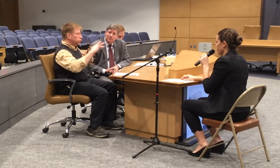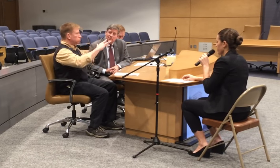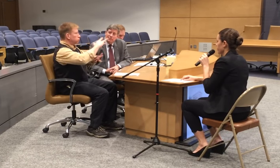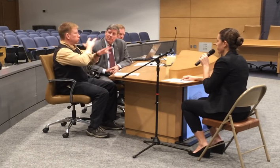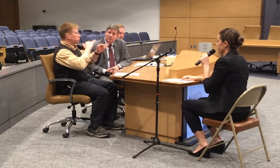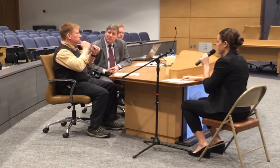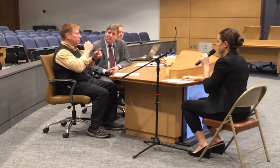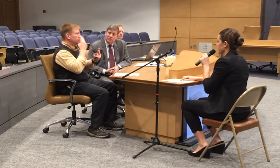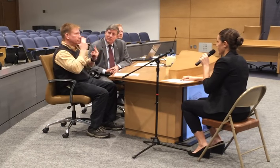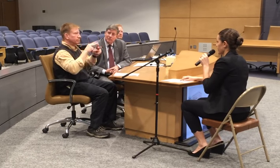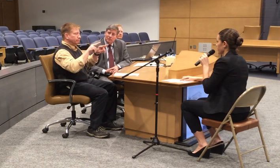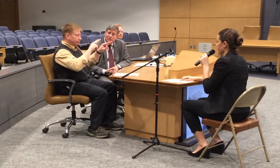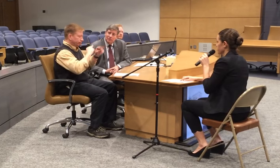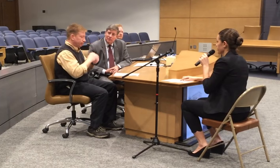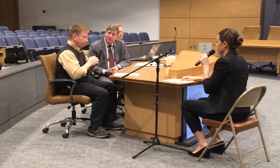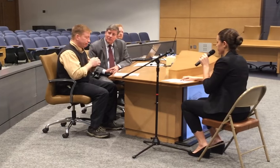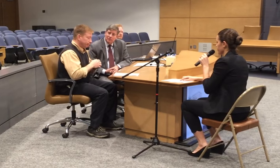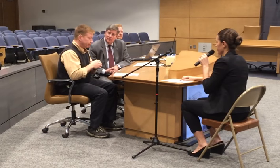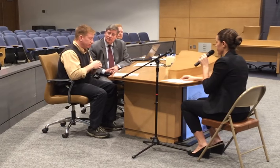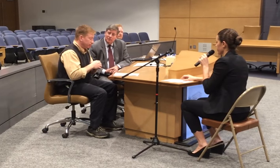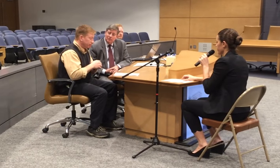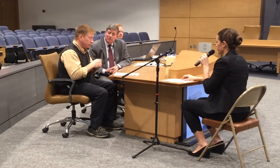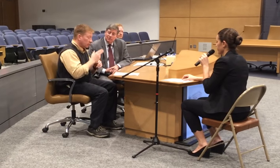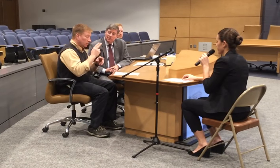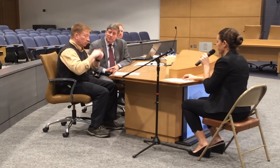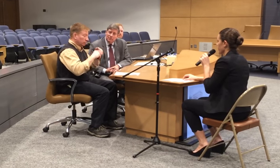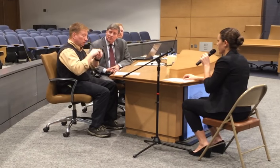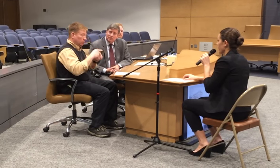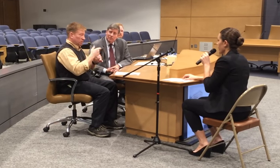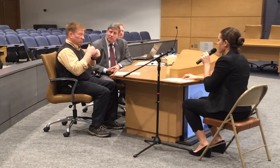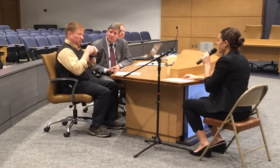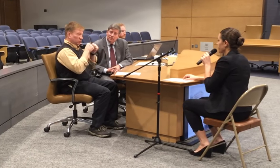through visual sign language.